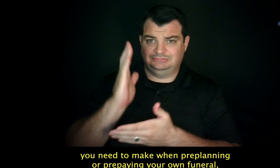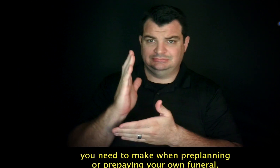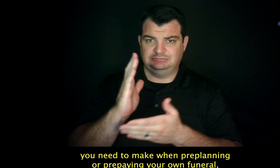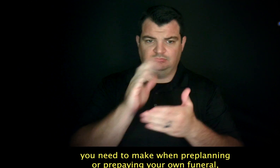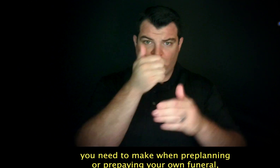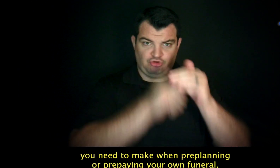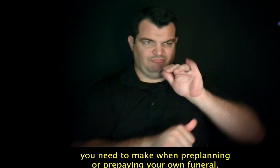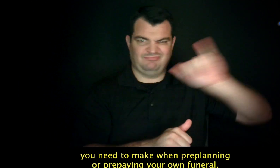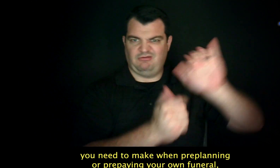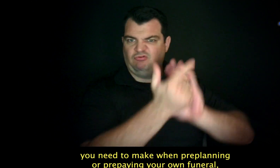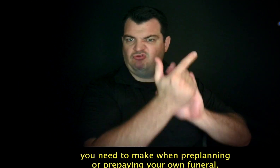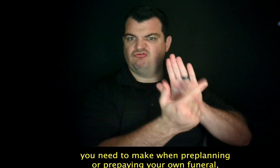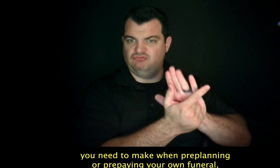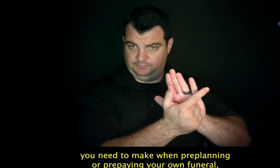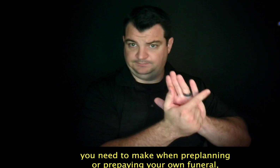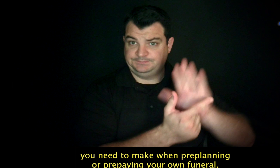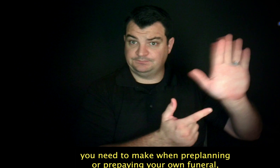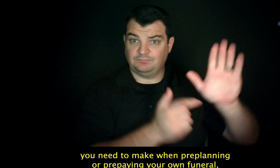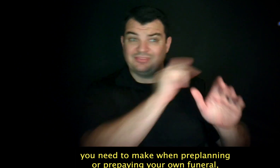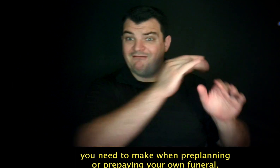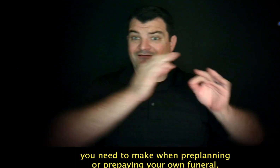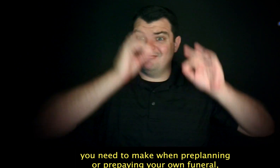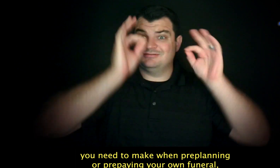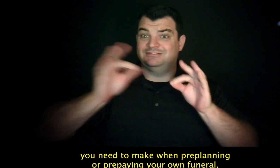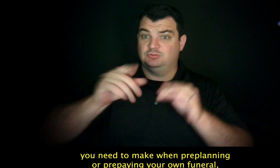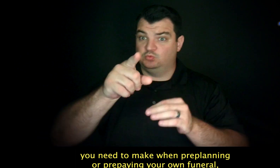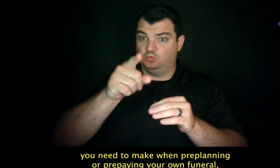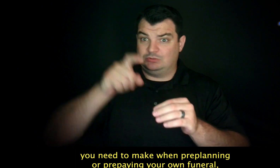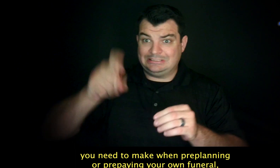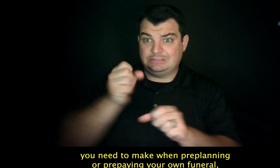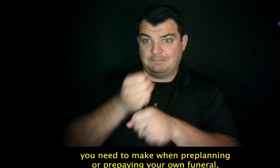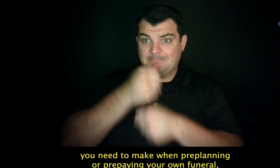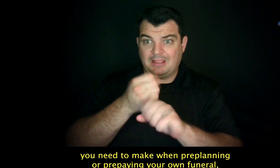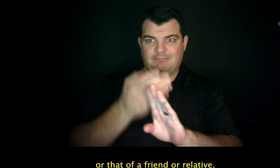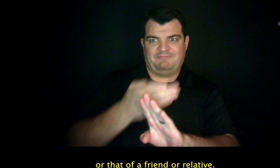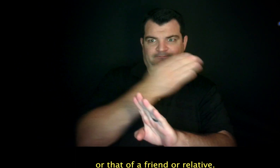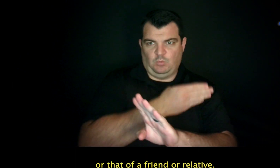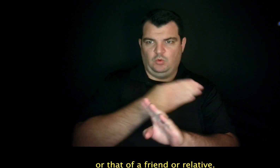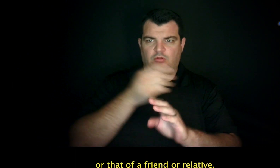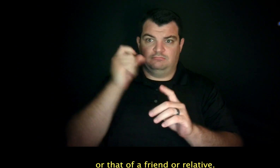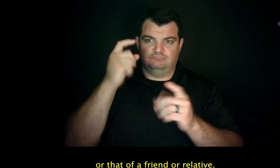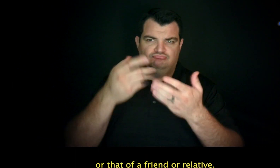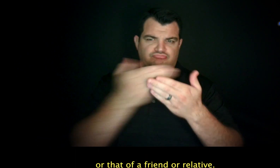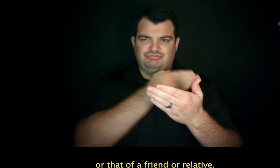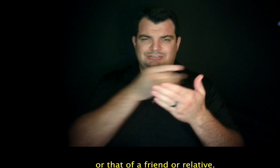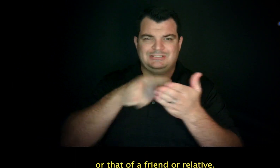you need to make when preplanning or prepaying your own funeral, or that of a friend or relative.